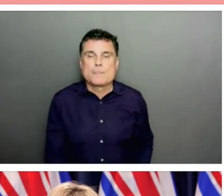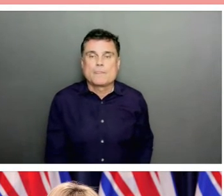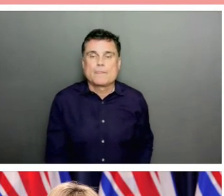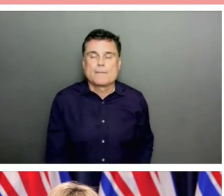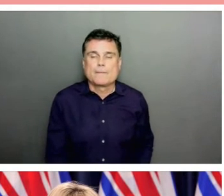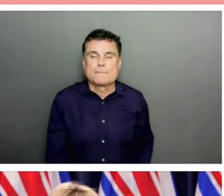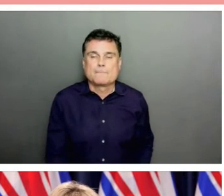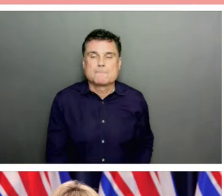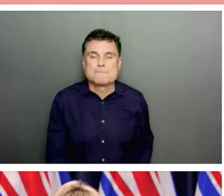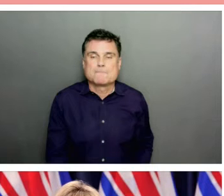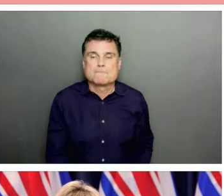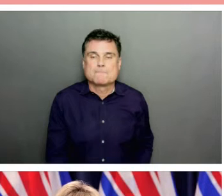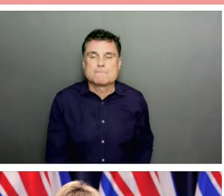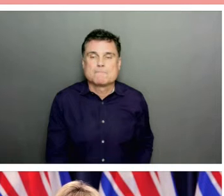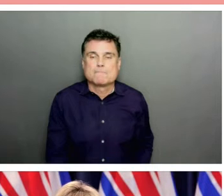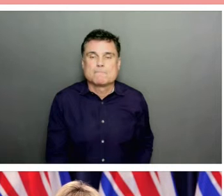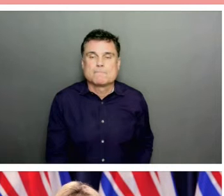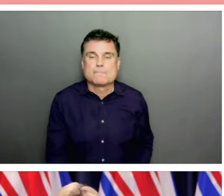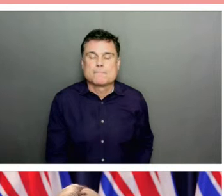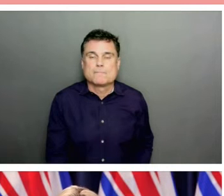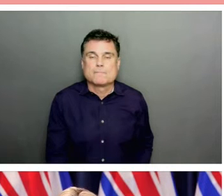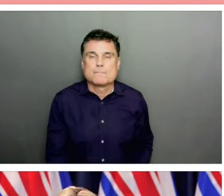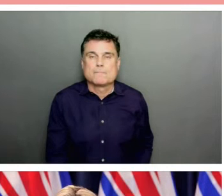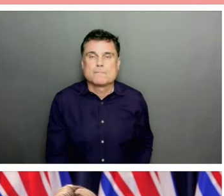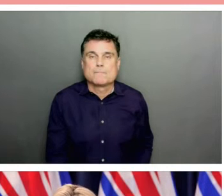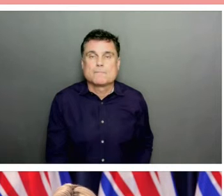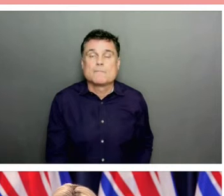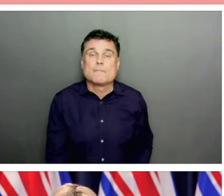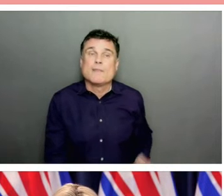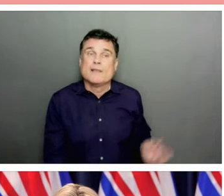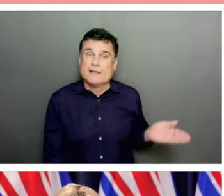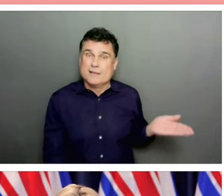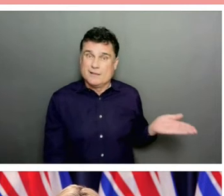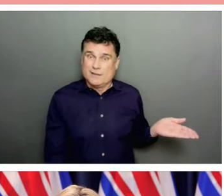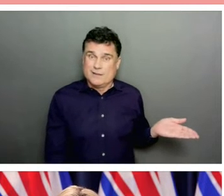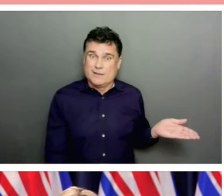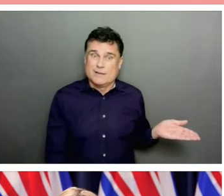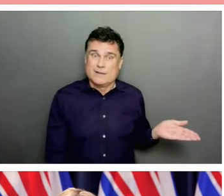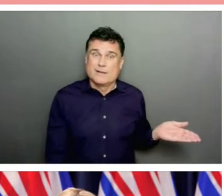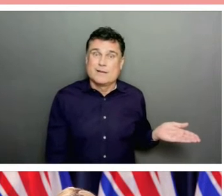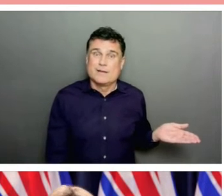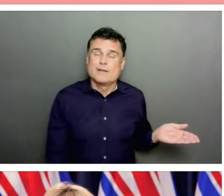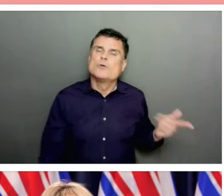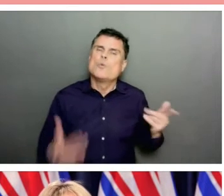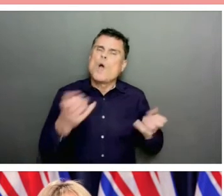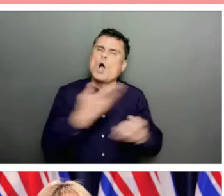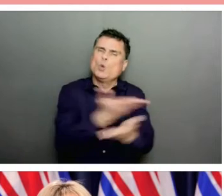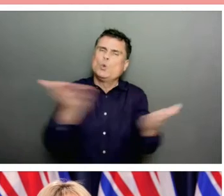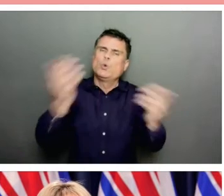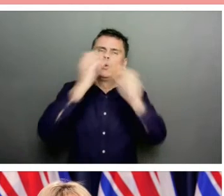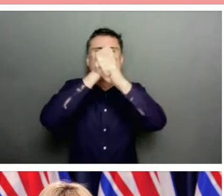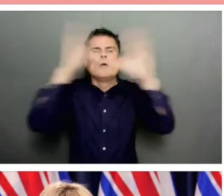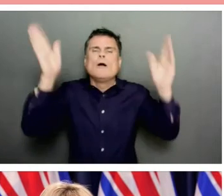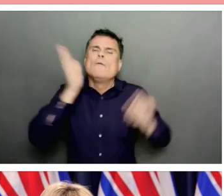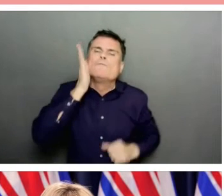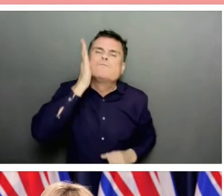been and where we might be in the future. As you can see, we have bent our curve